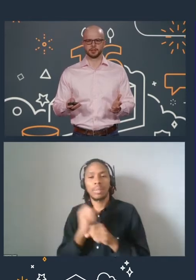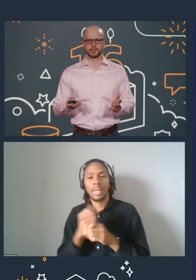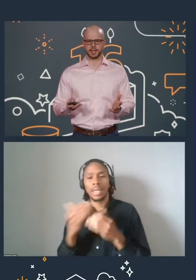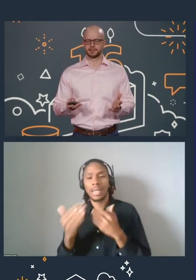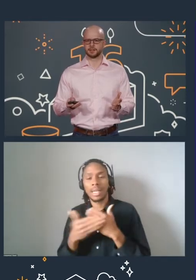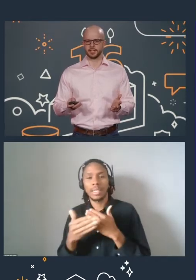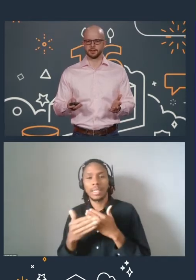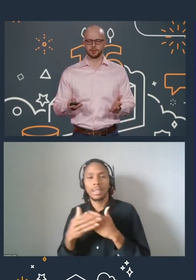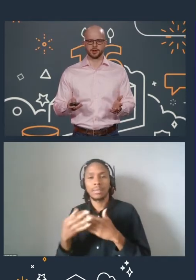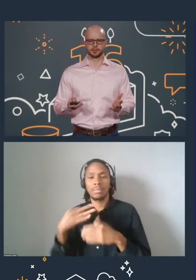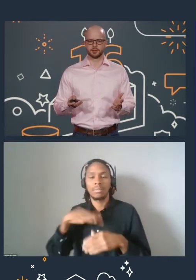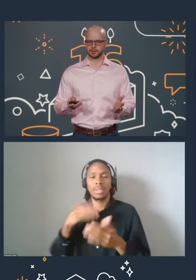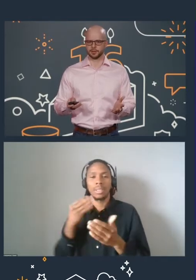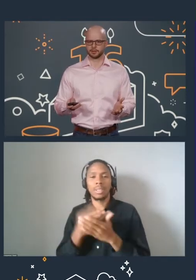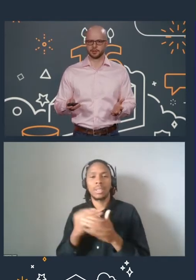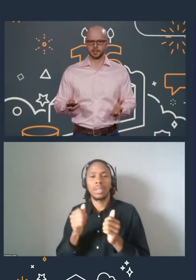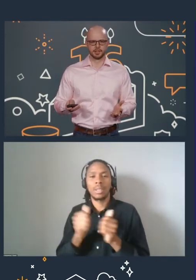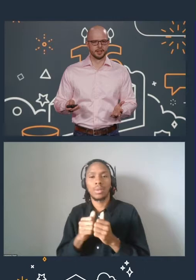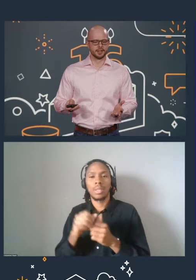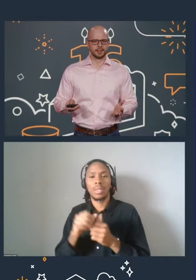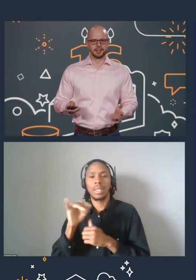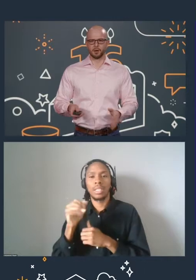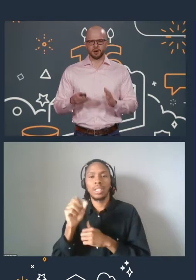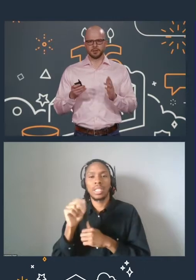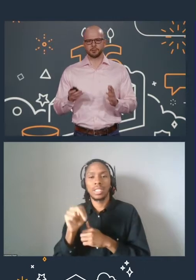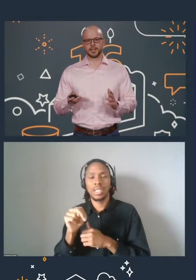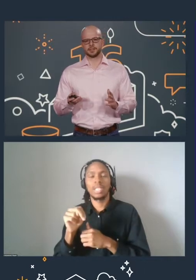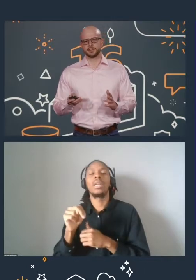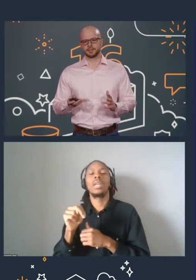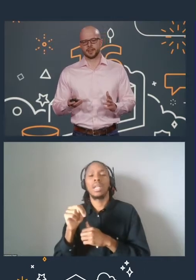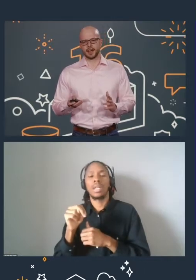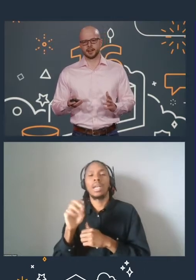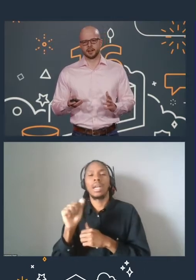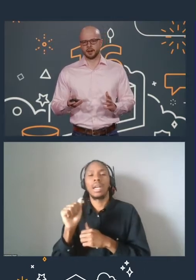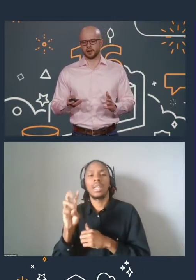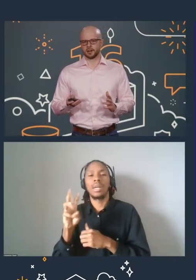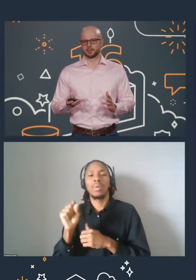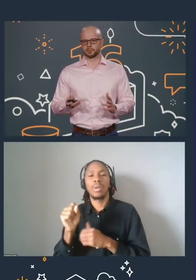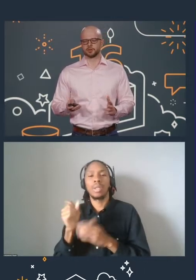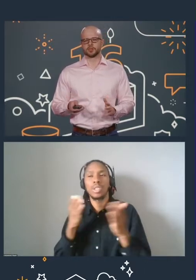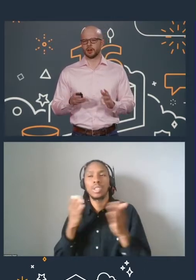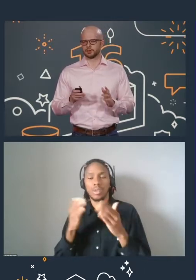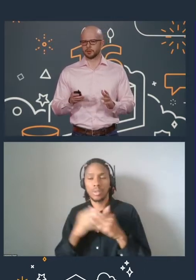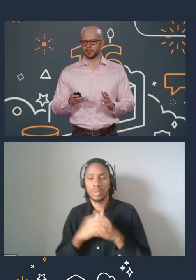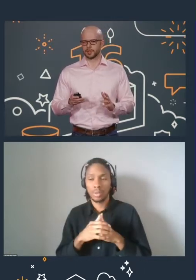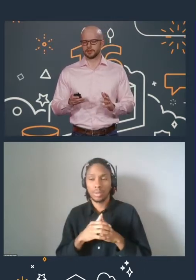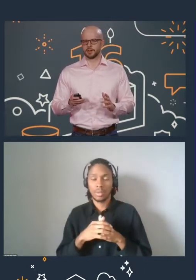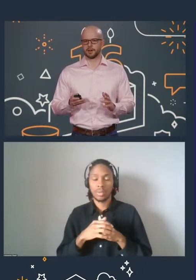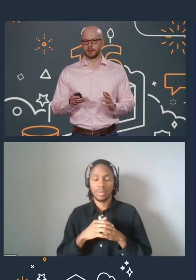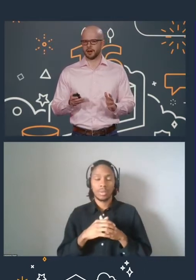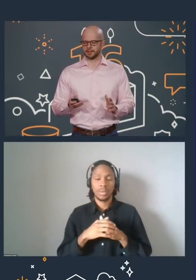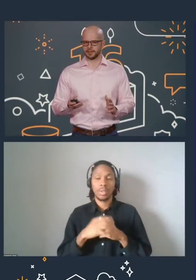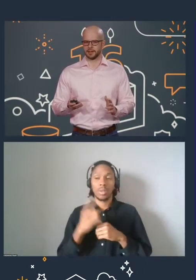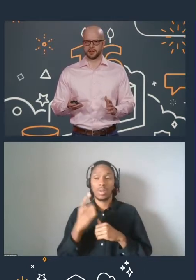with adjacent AWS services. Now, one of the reasons that our customers love storing their archival data